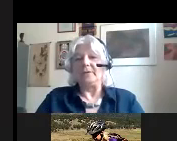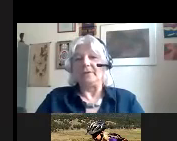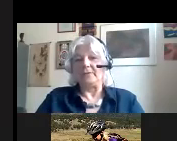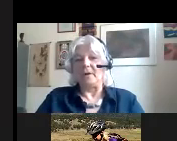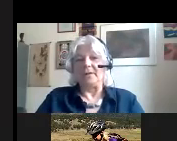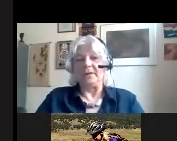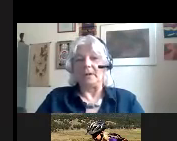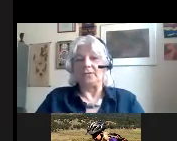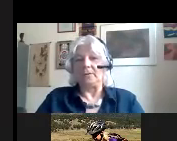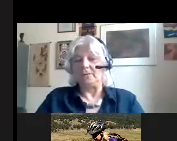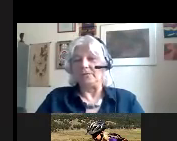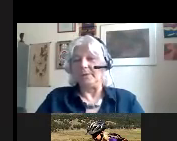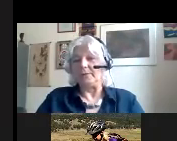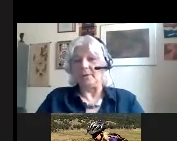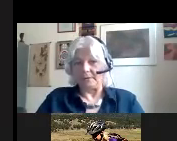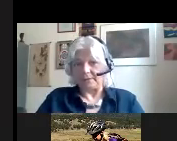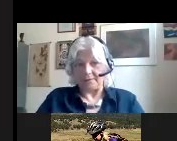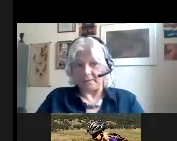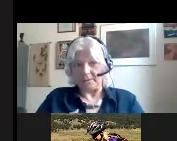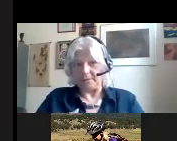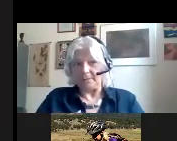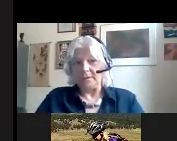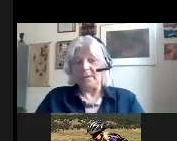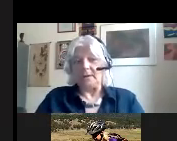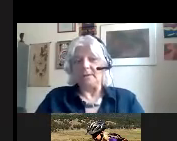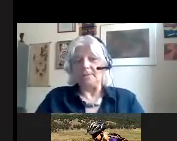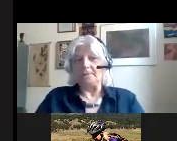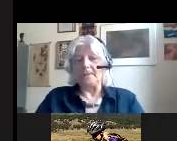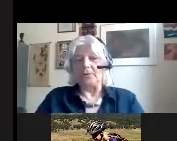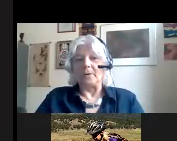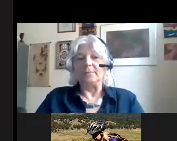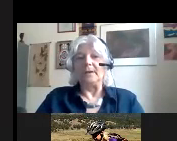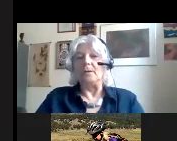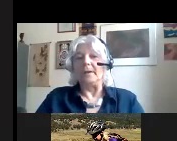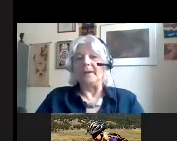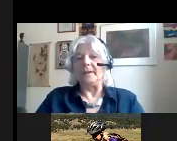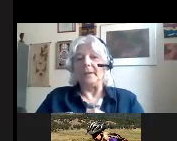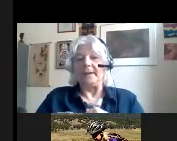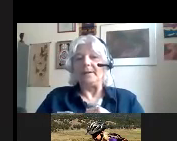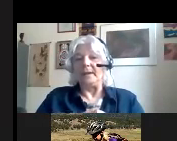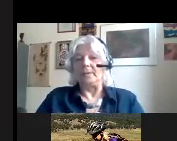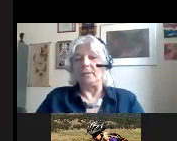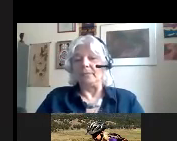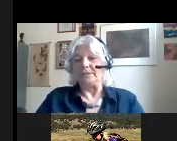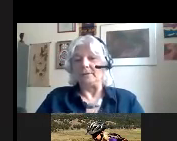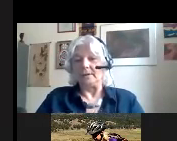benefit from in this country was built by slave labor, incredibly low paid labor or prison labor